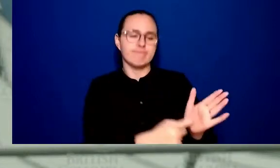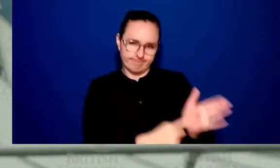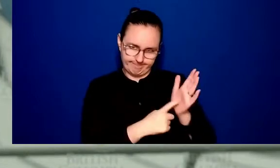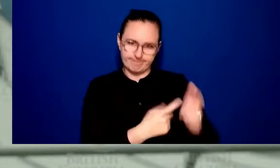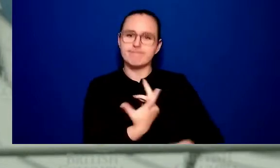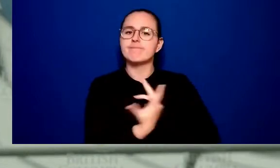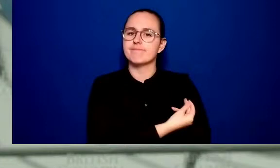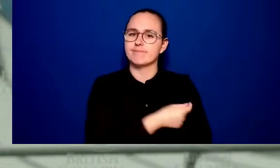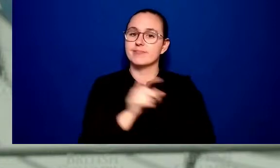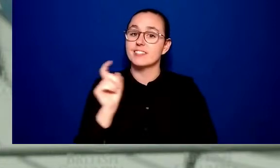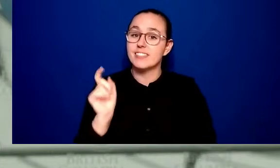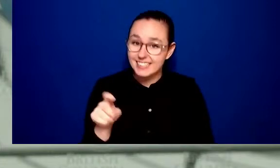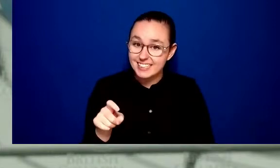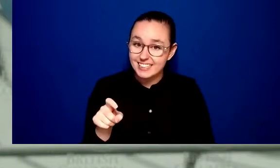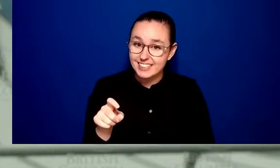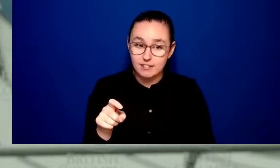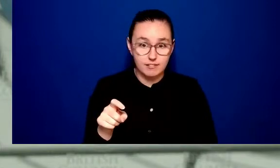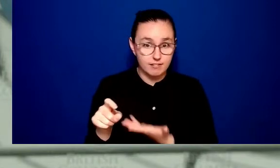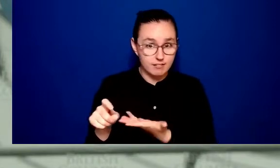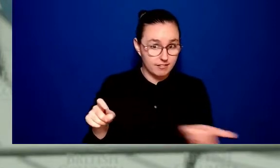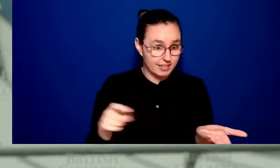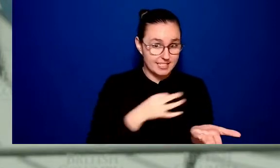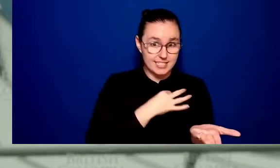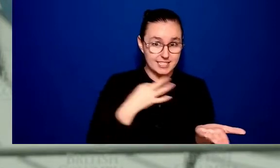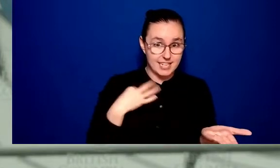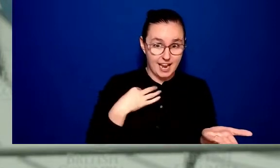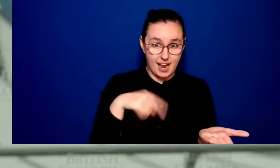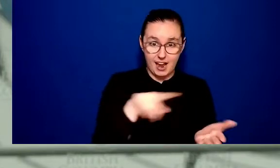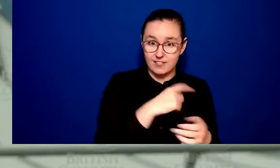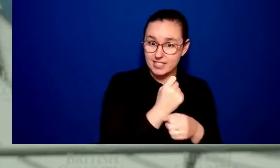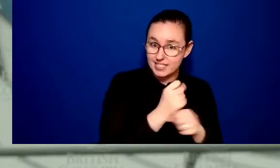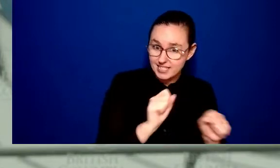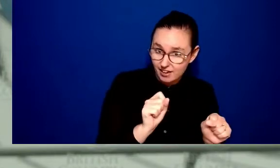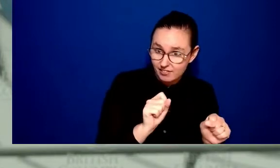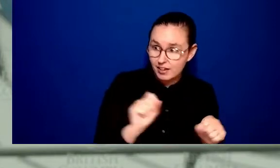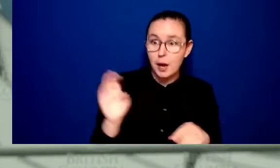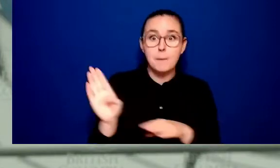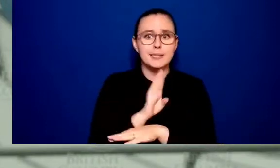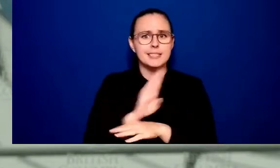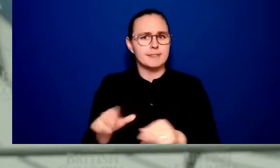keep workplaces safe and keep businesses functioning safely.